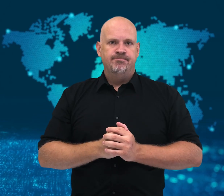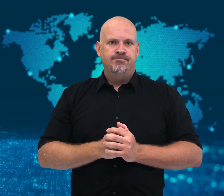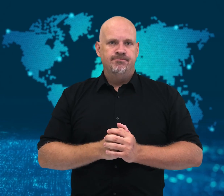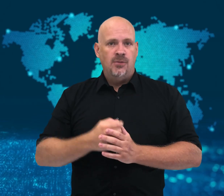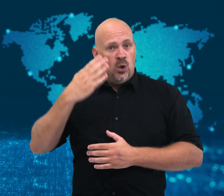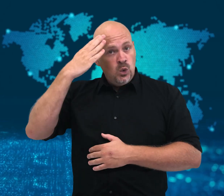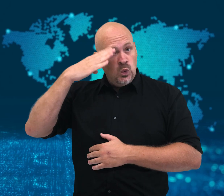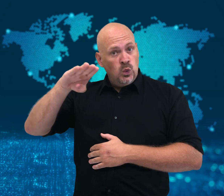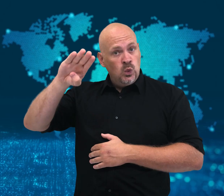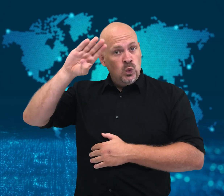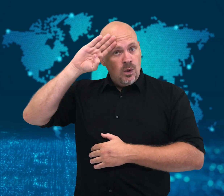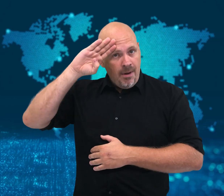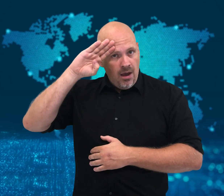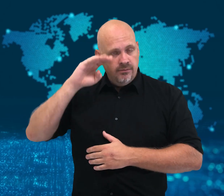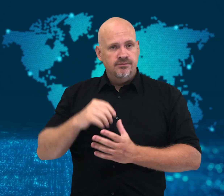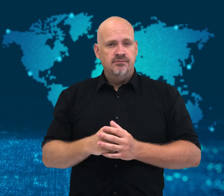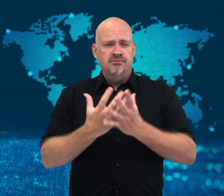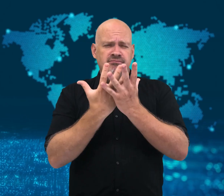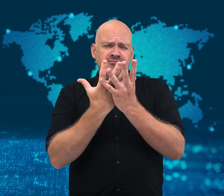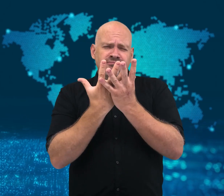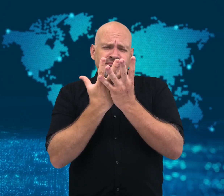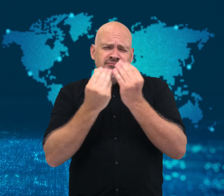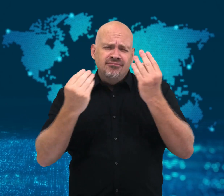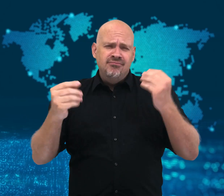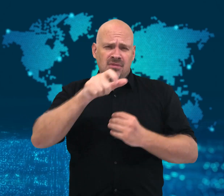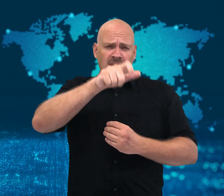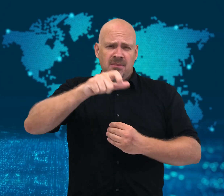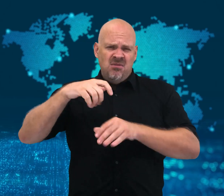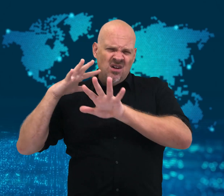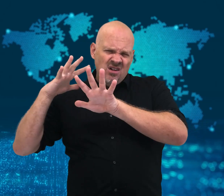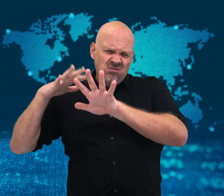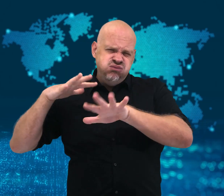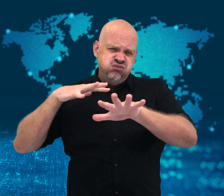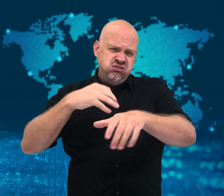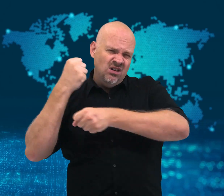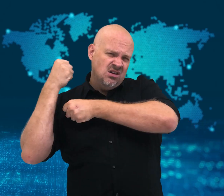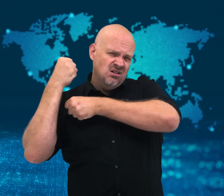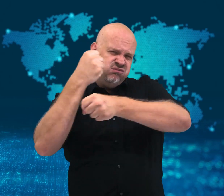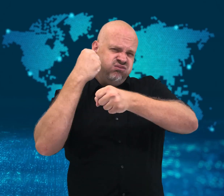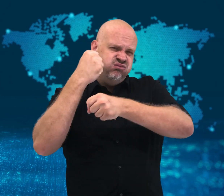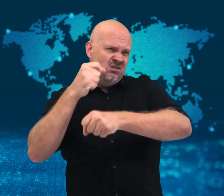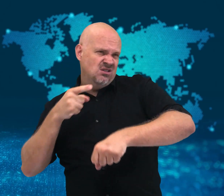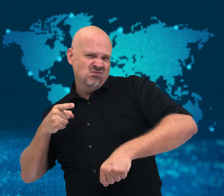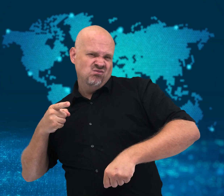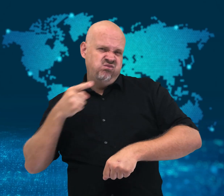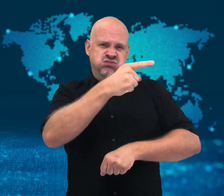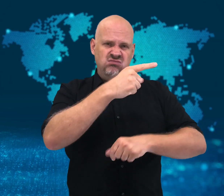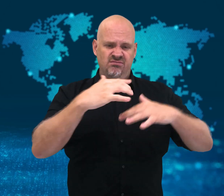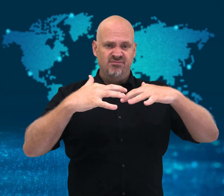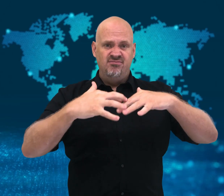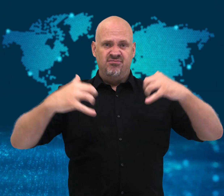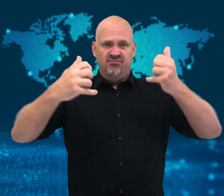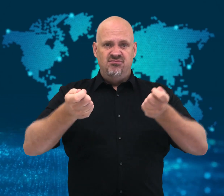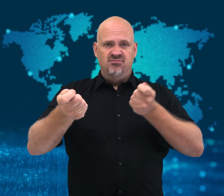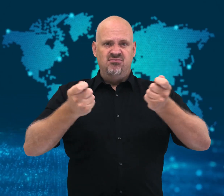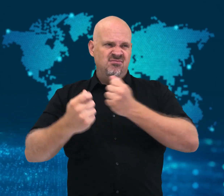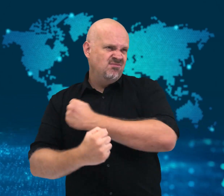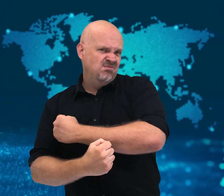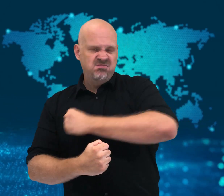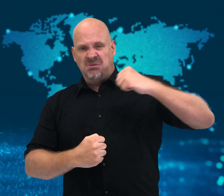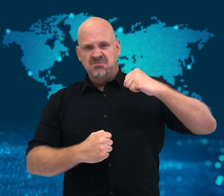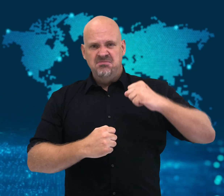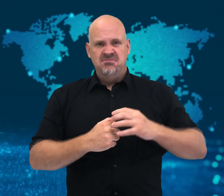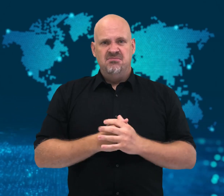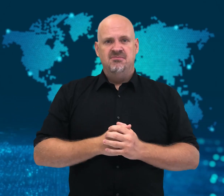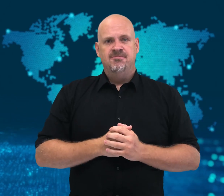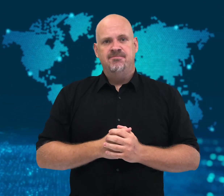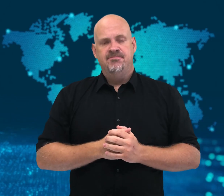Thousands protest government.